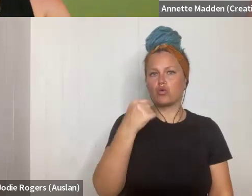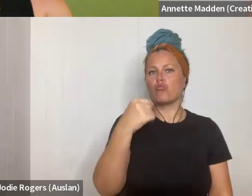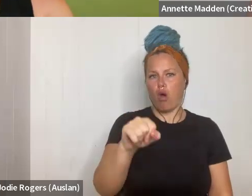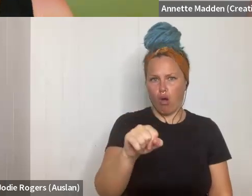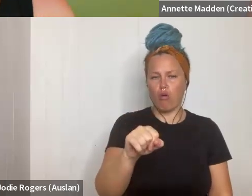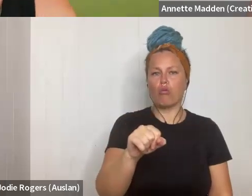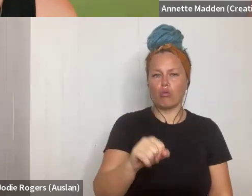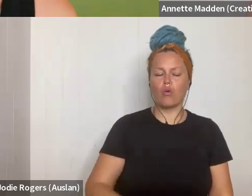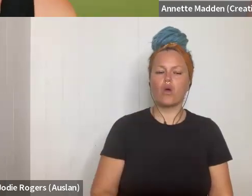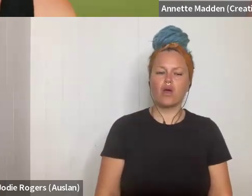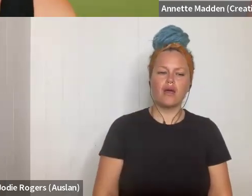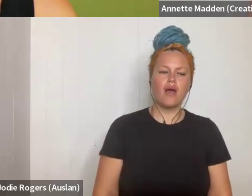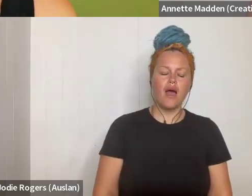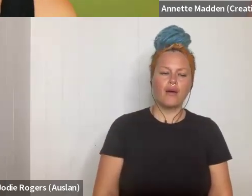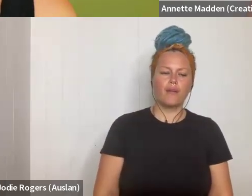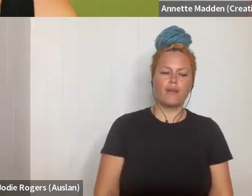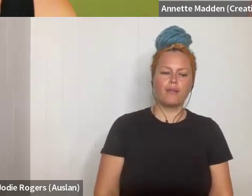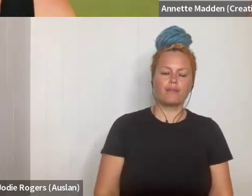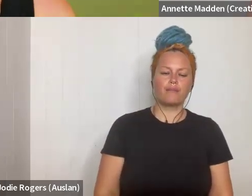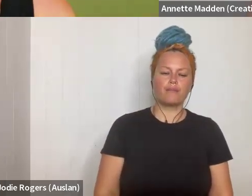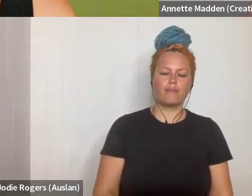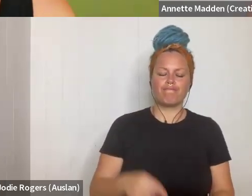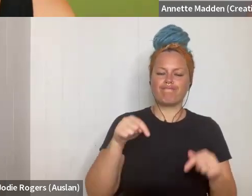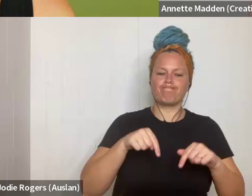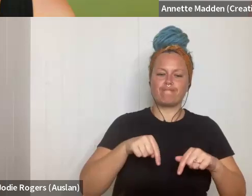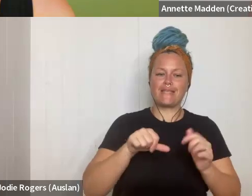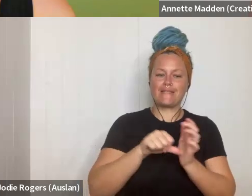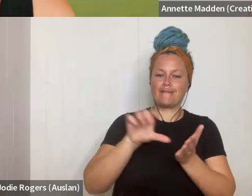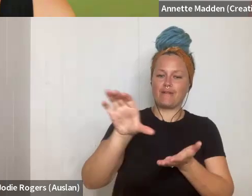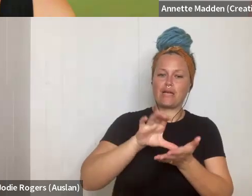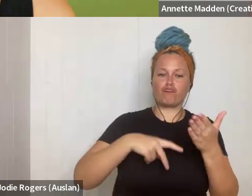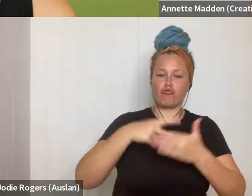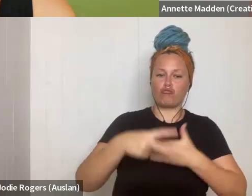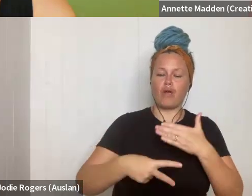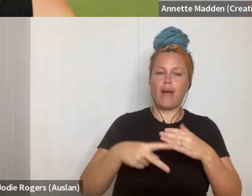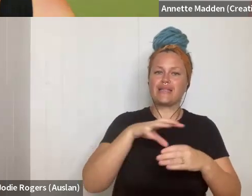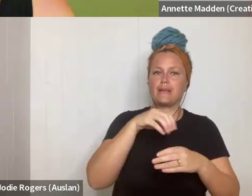at this moment in time? So yes, absolutely. SPEAKER: Will this grant be